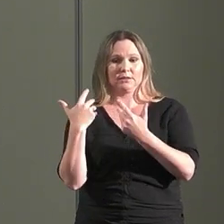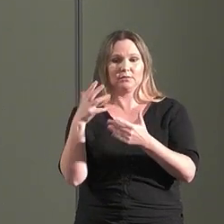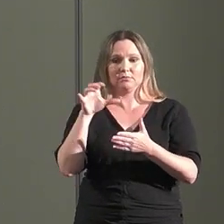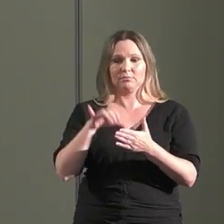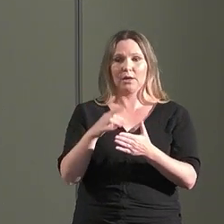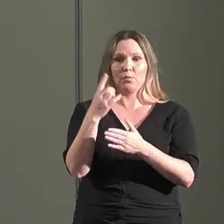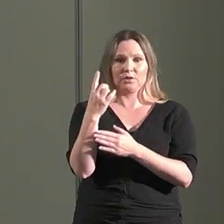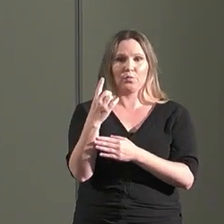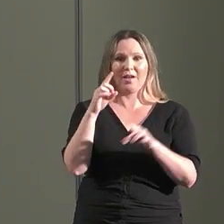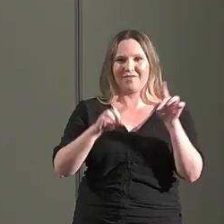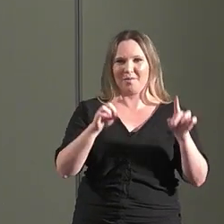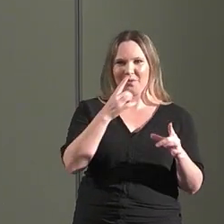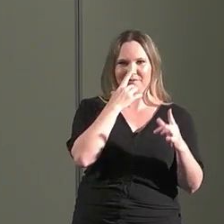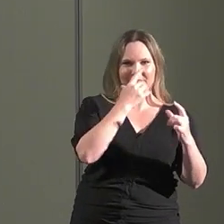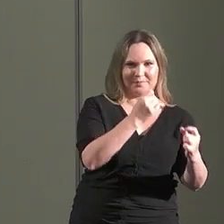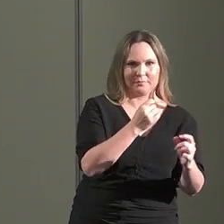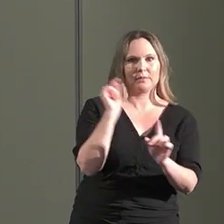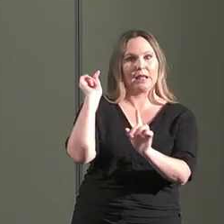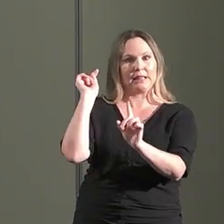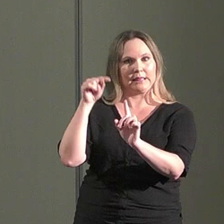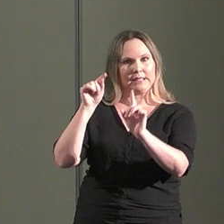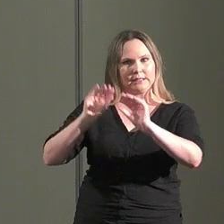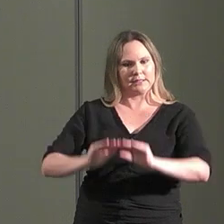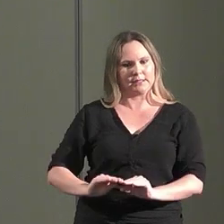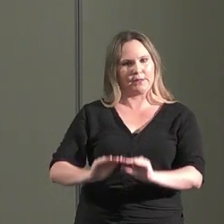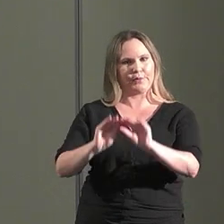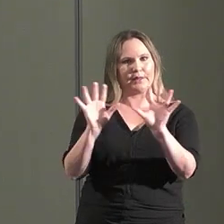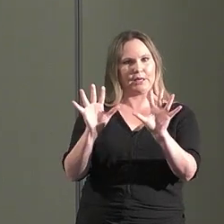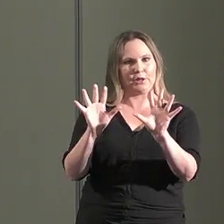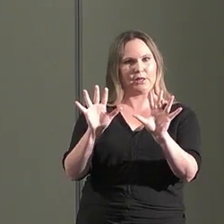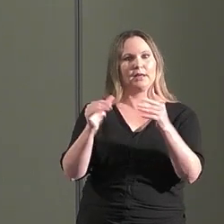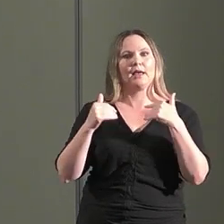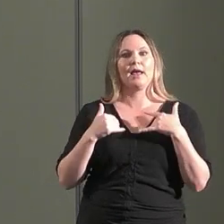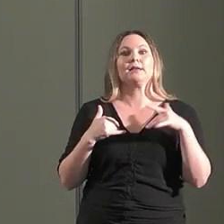we were looking for. This clearly has a yes for that variable.